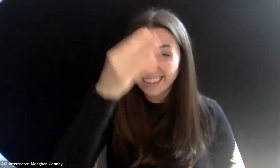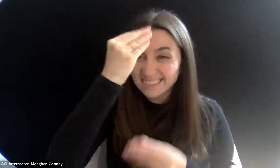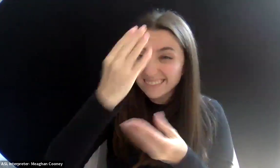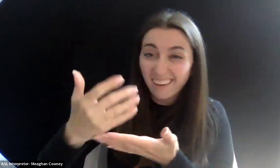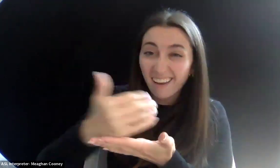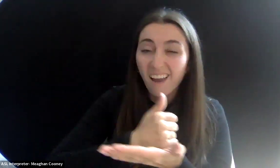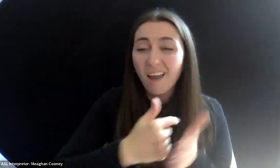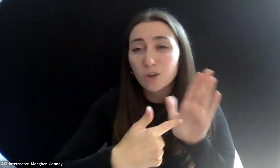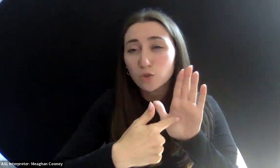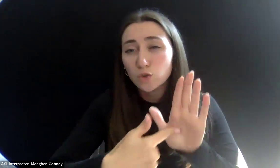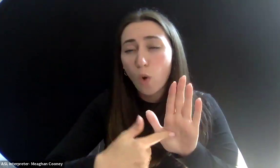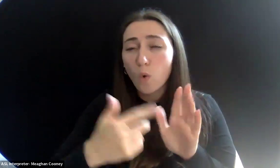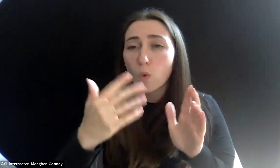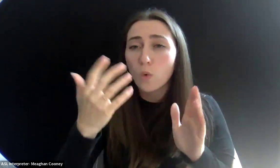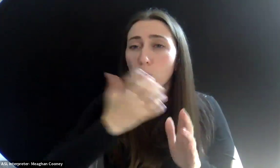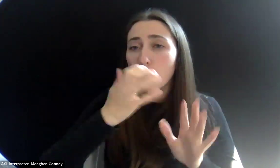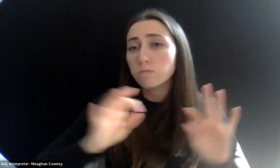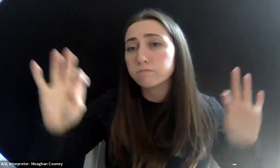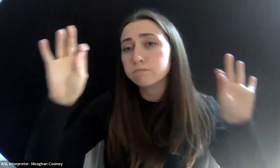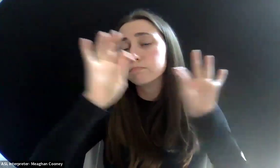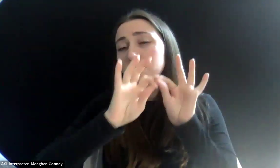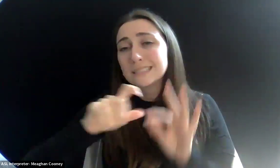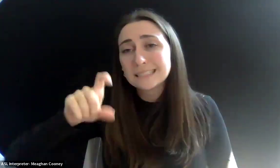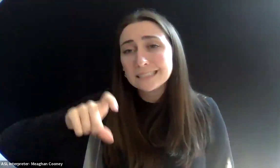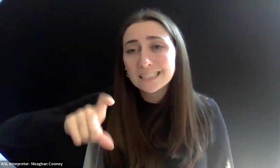for climate planning it it reinforces at least what I've